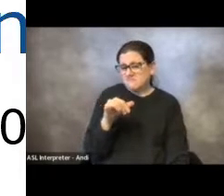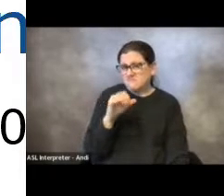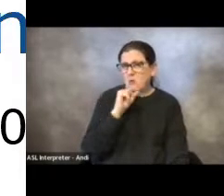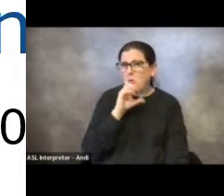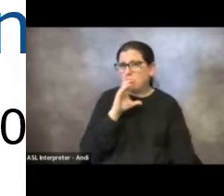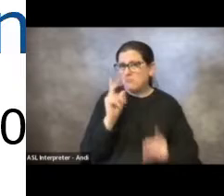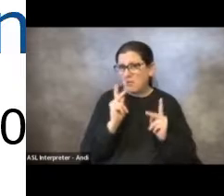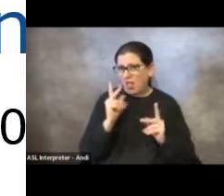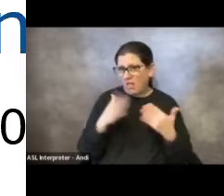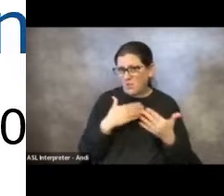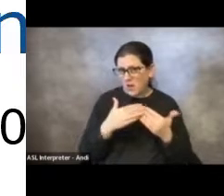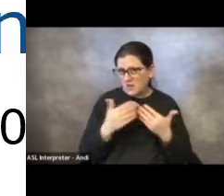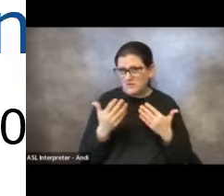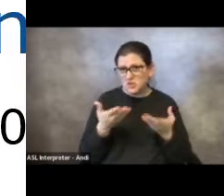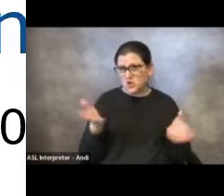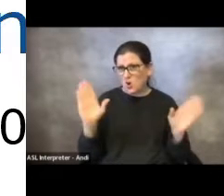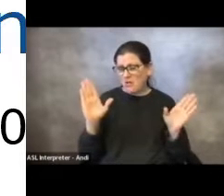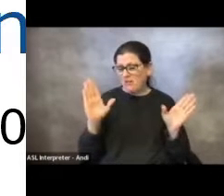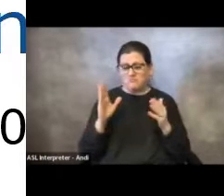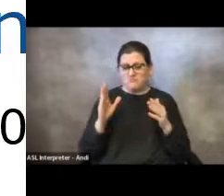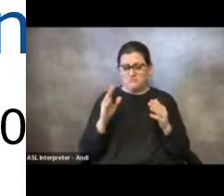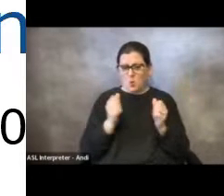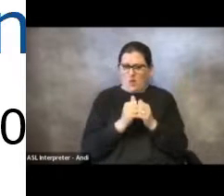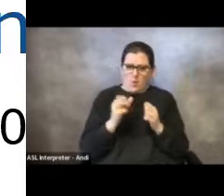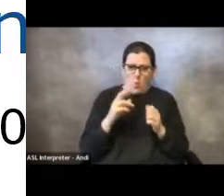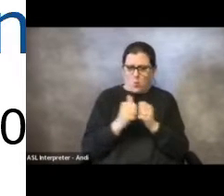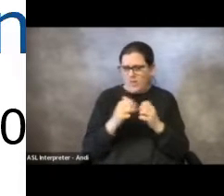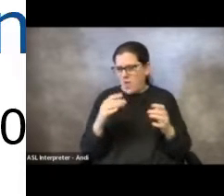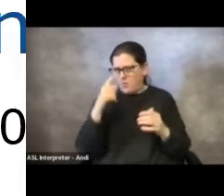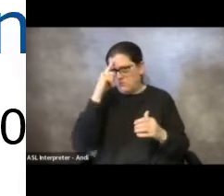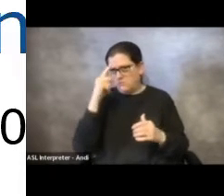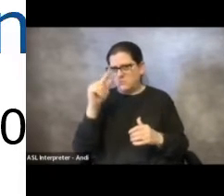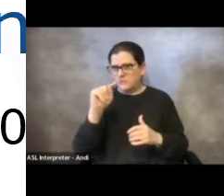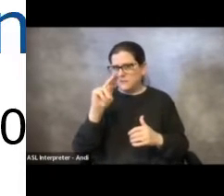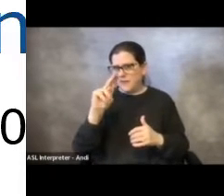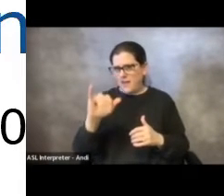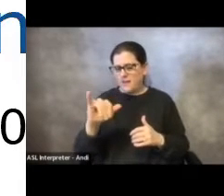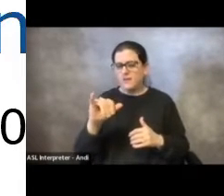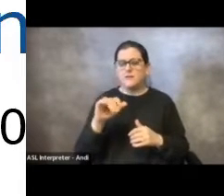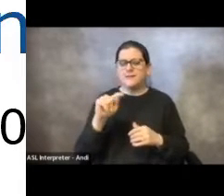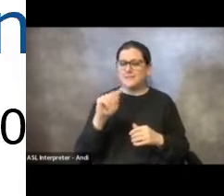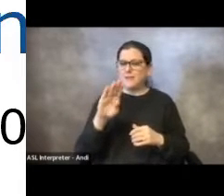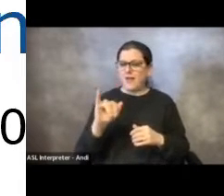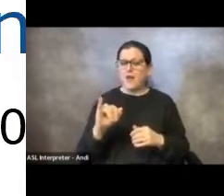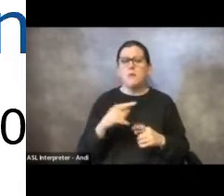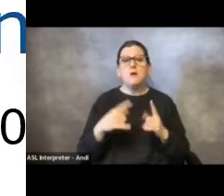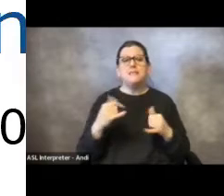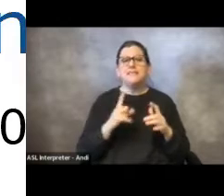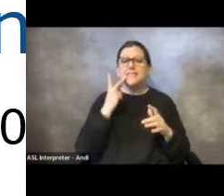general, who have not sustained a traumatic brain injury, but we still see these occurring with